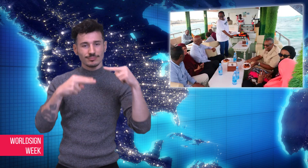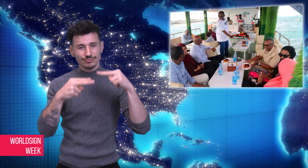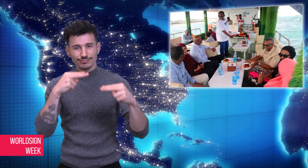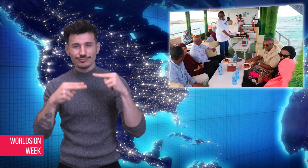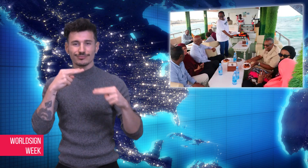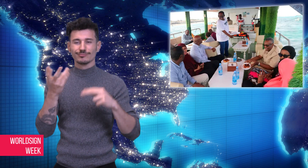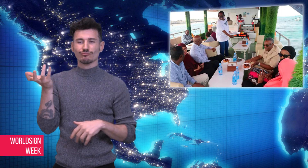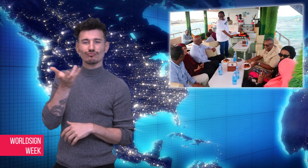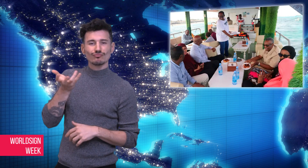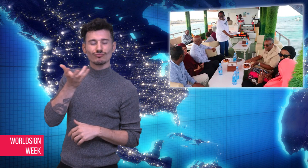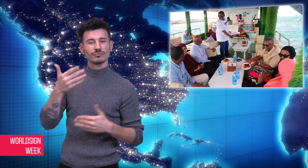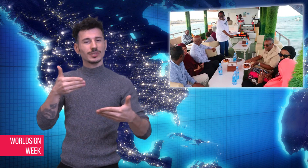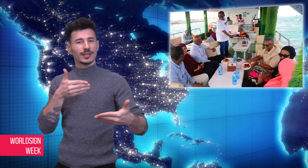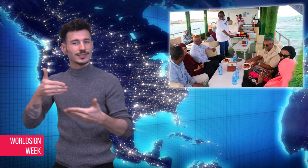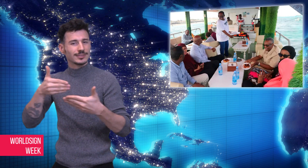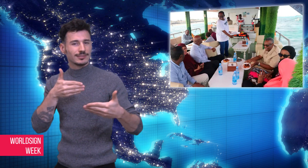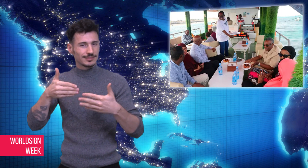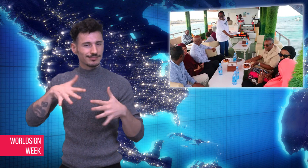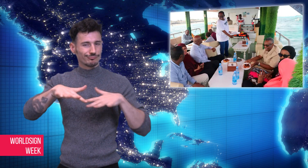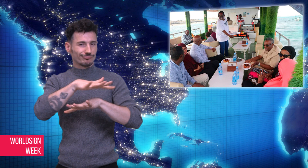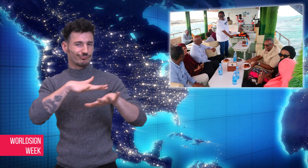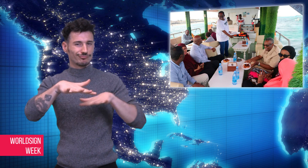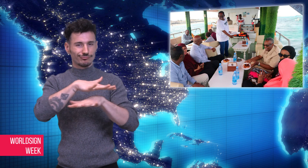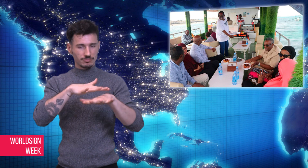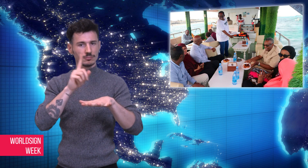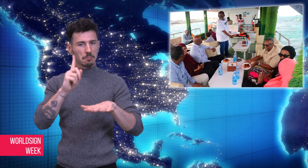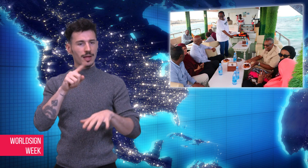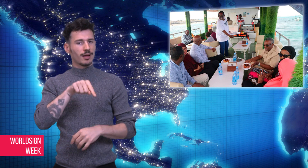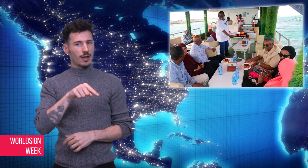Although it is a risky move, extra security and